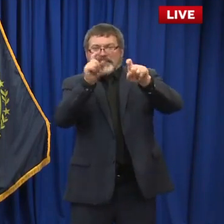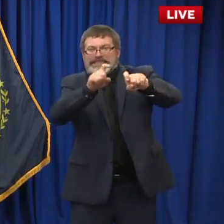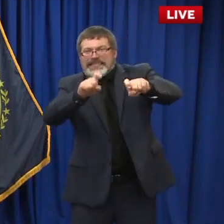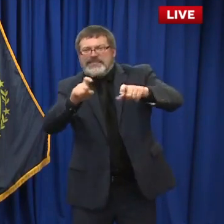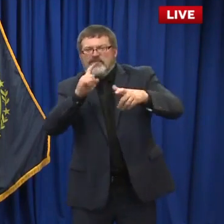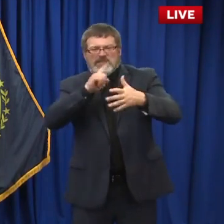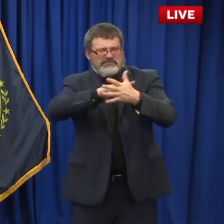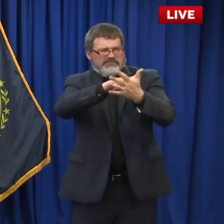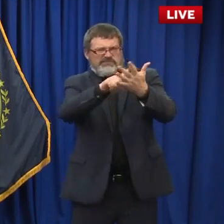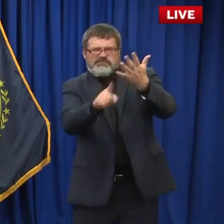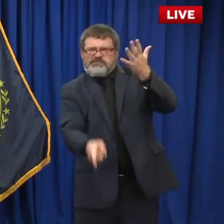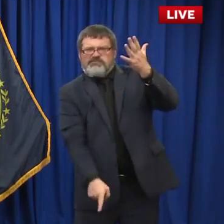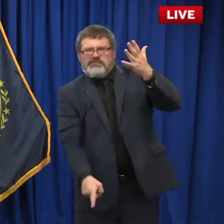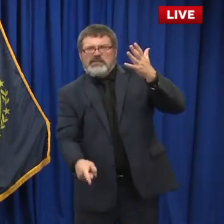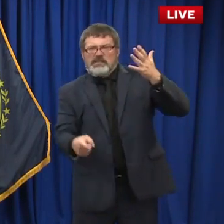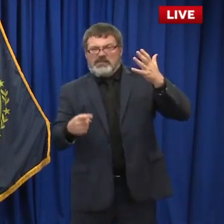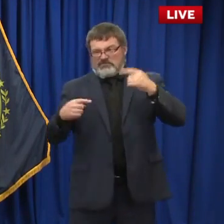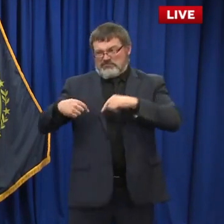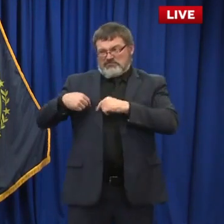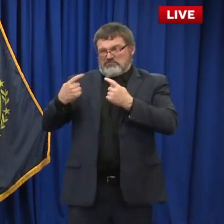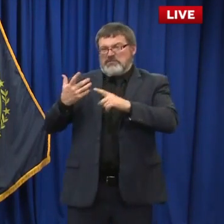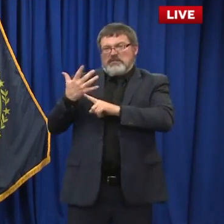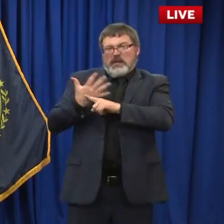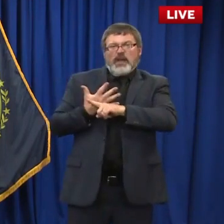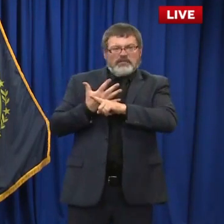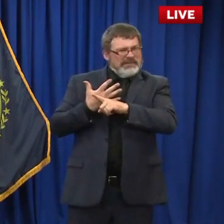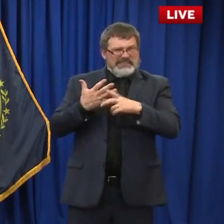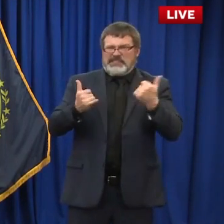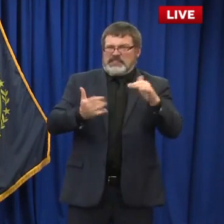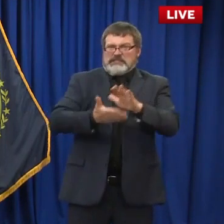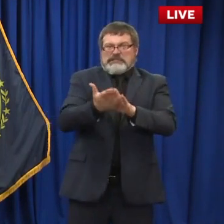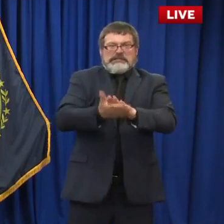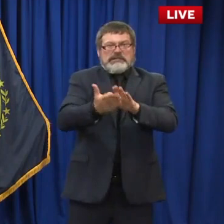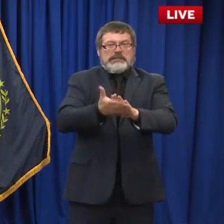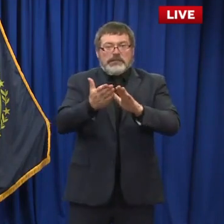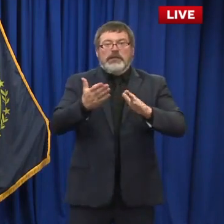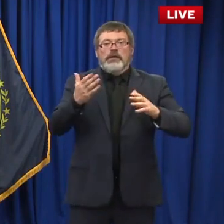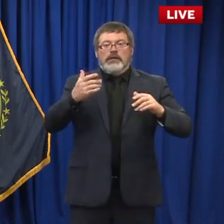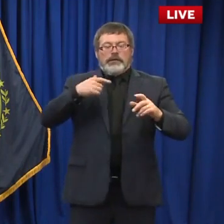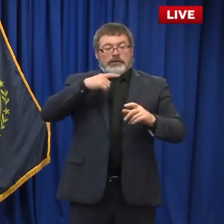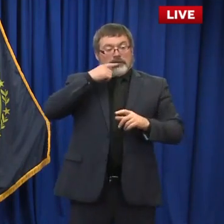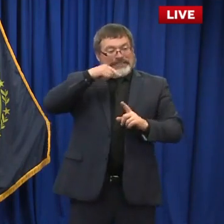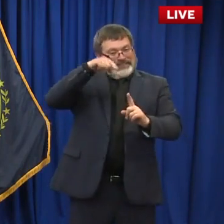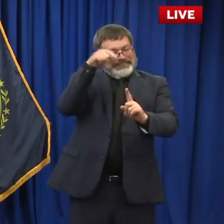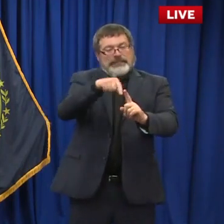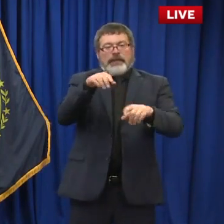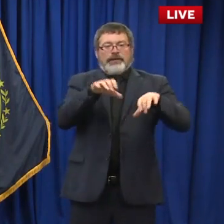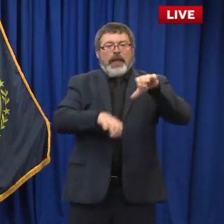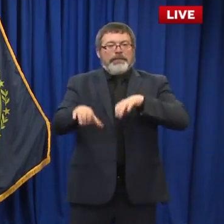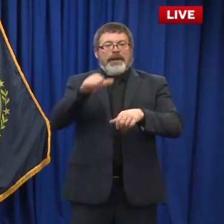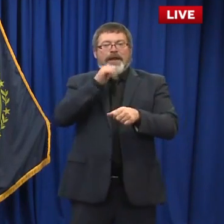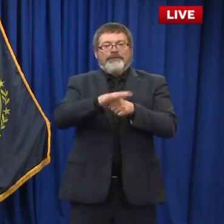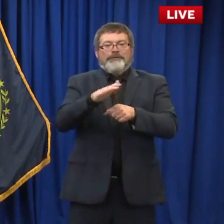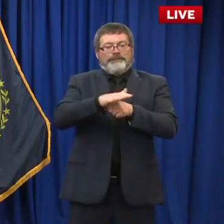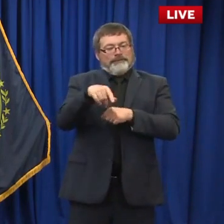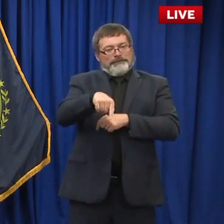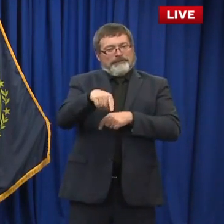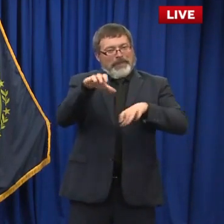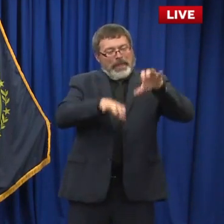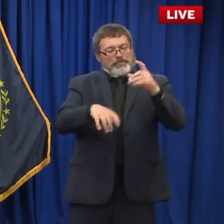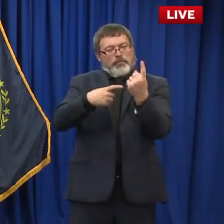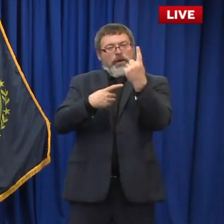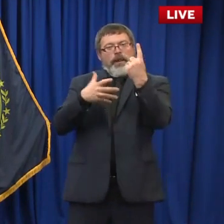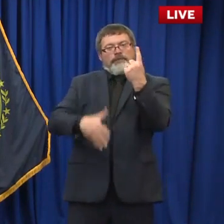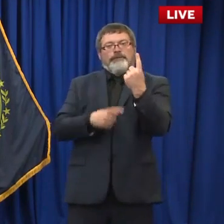DEVICES, MOBILE TESTING DEVICES, RAPID TESTING DEVICES AND WE'VE SEEN A LOT OF THEM COME ON LINE IN THE PAST FEW MONTHS AND THEY'RE AGAIN TRYING TO MAKE THE REAGENTS.